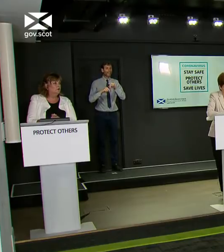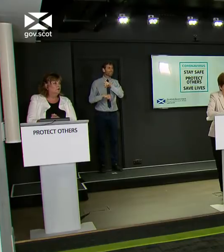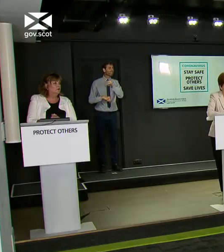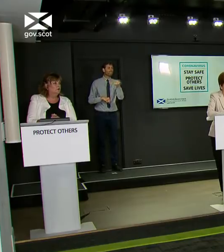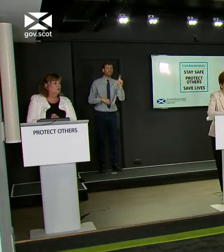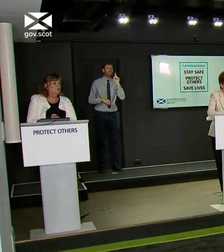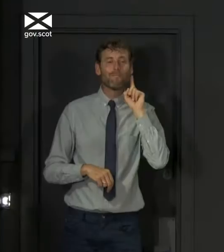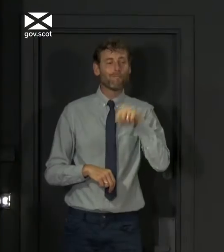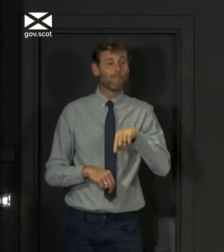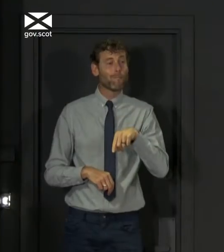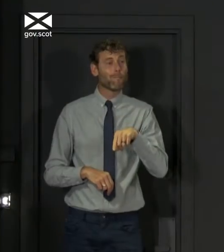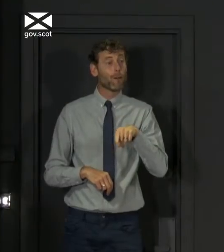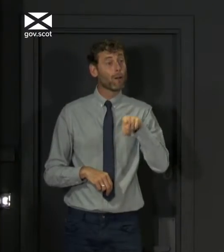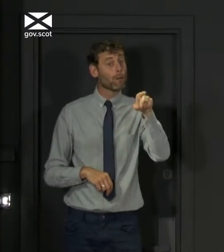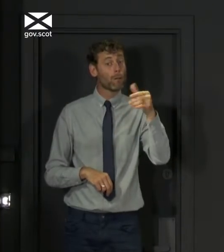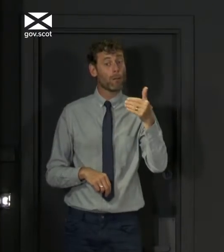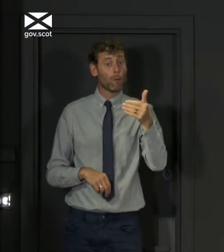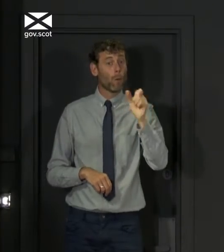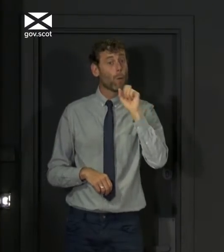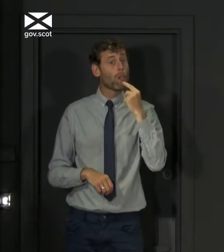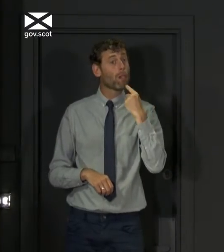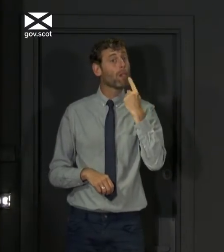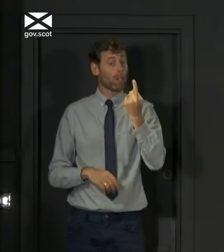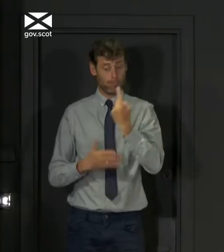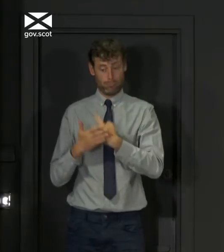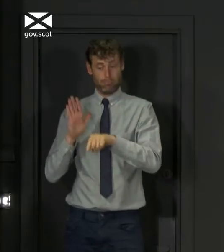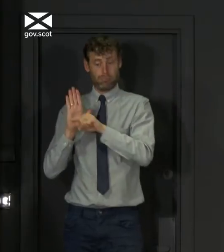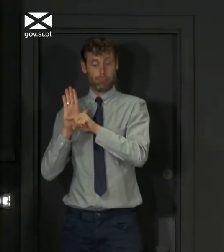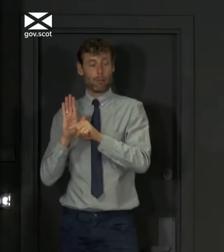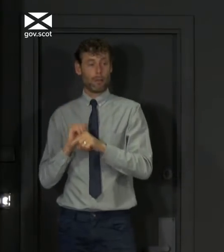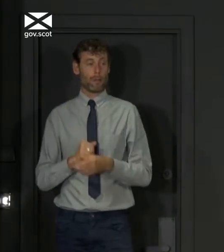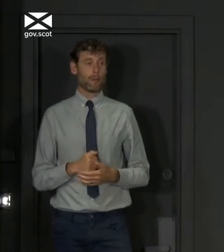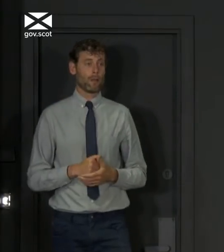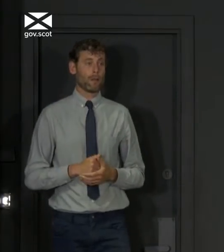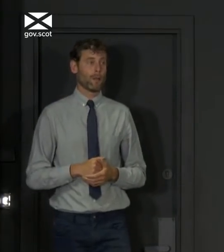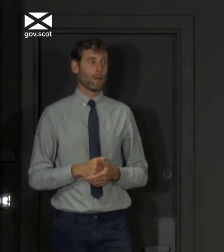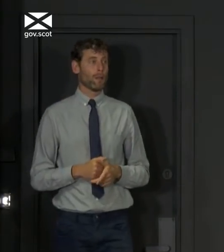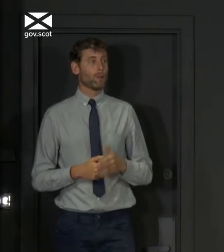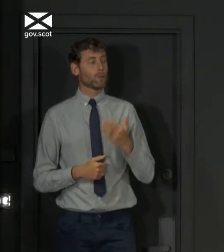Thanks for that question, Neil, it is an important one. I'm not putting particular thresholds